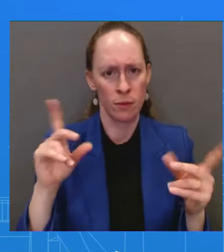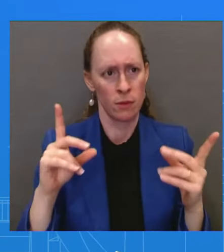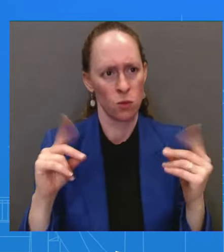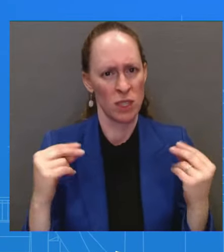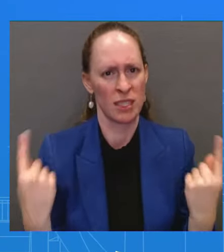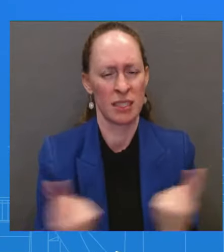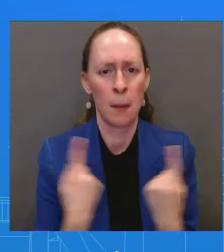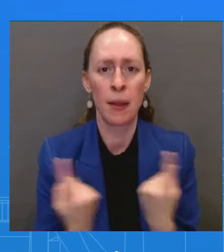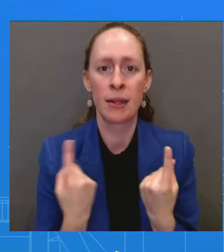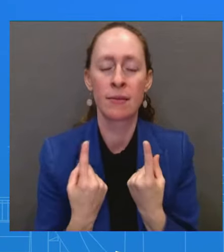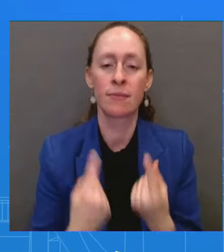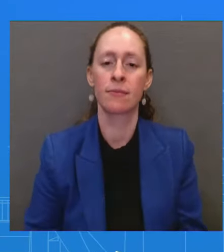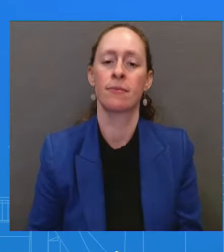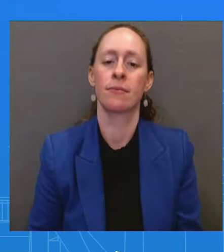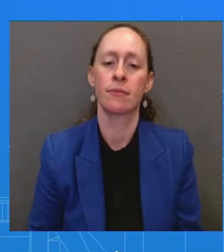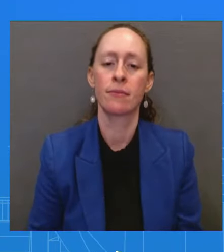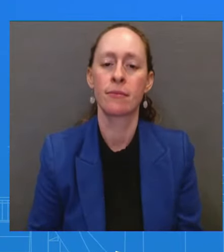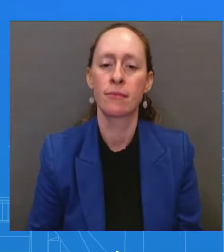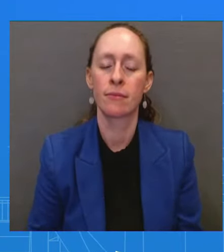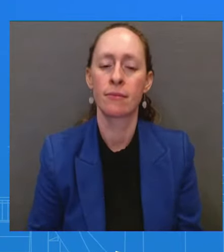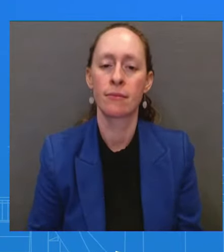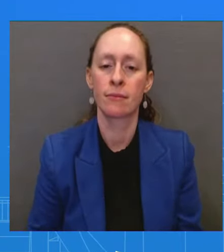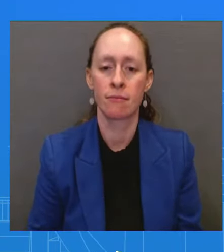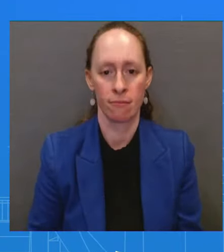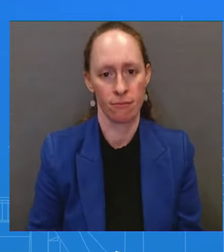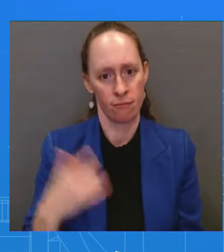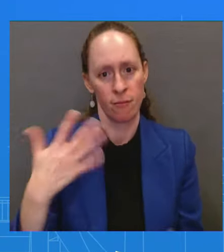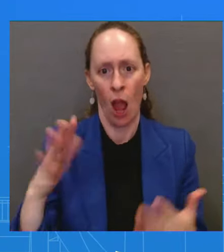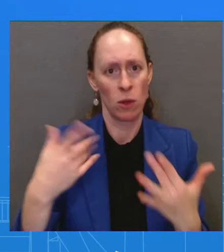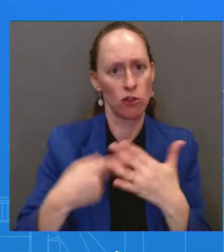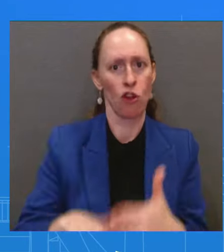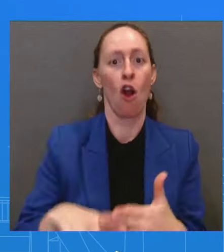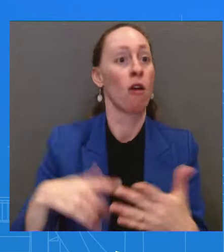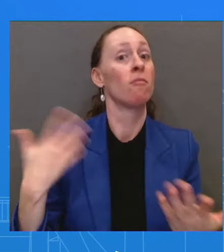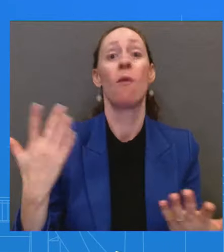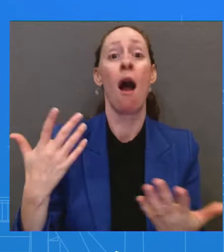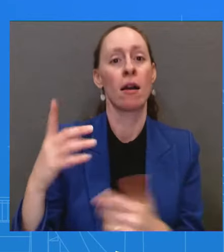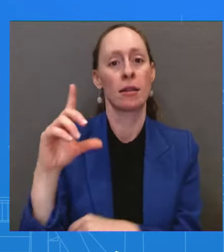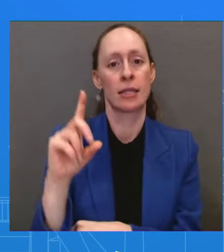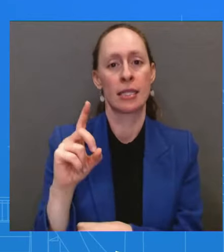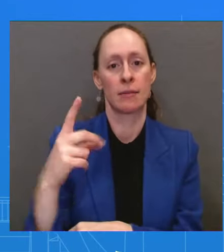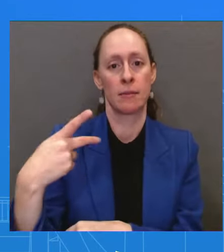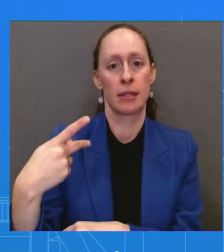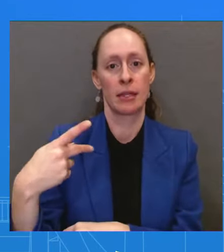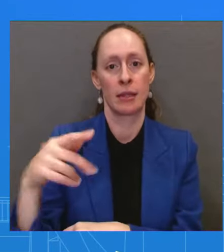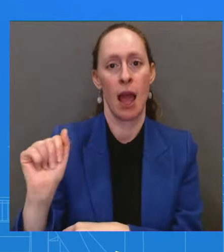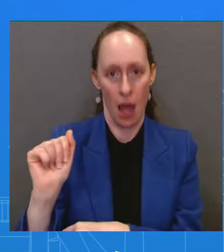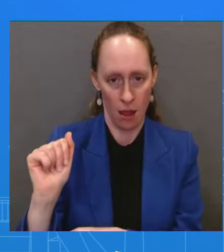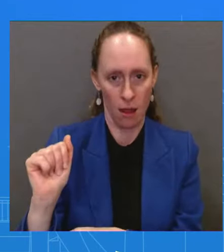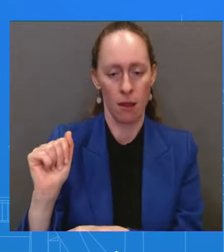DPA; set aside $500 million from DPA to jumpstart heat pump manufacturing and build out our electric gi- --